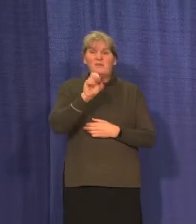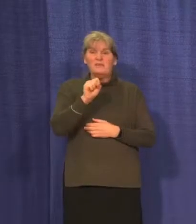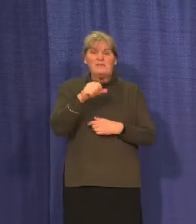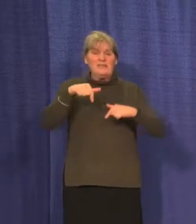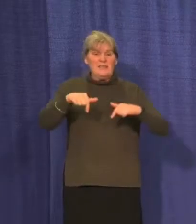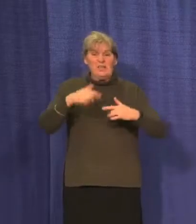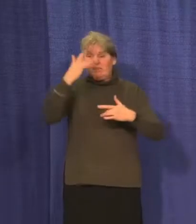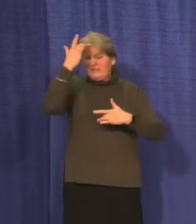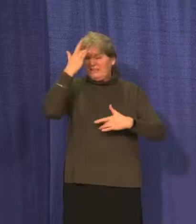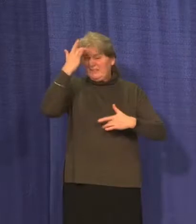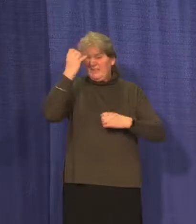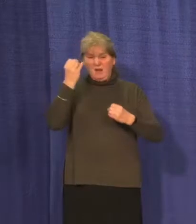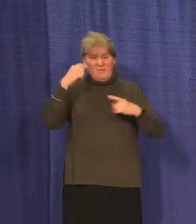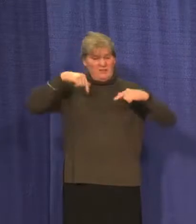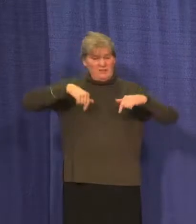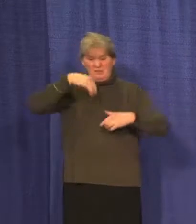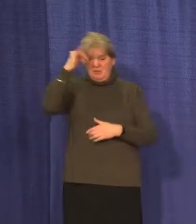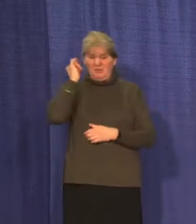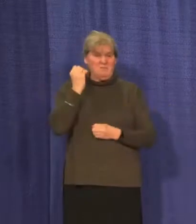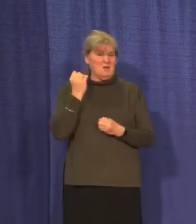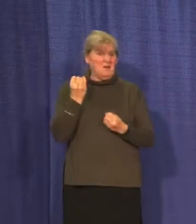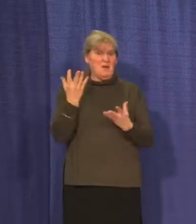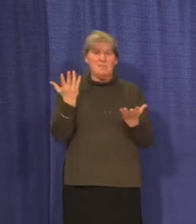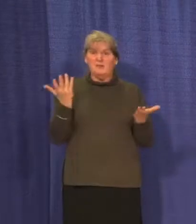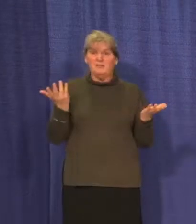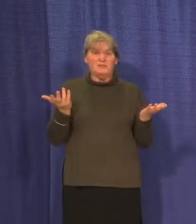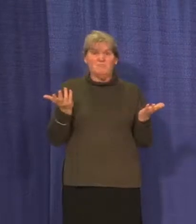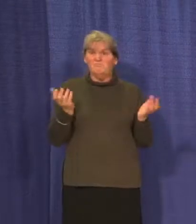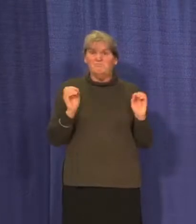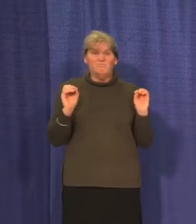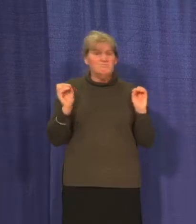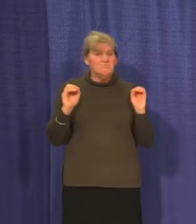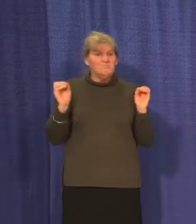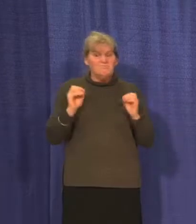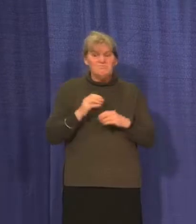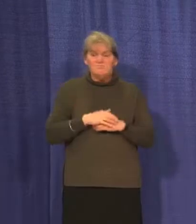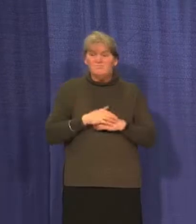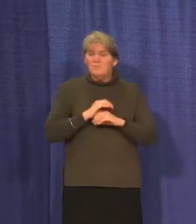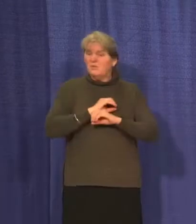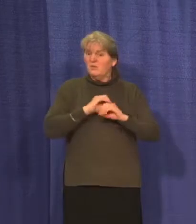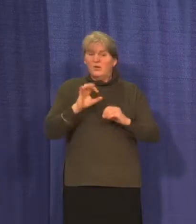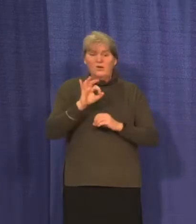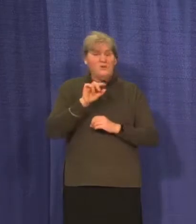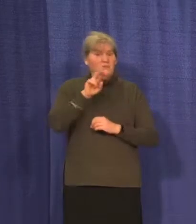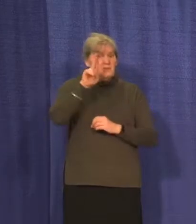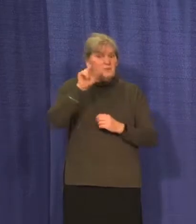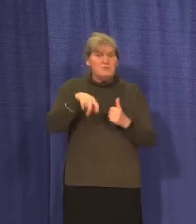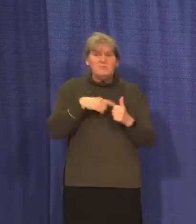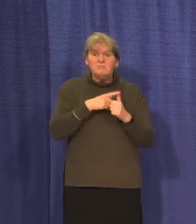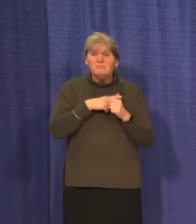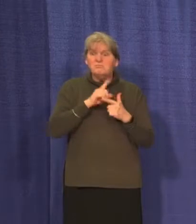the moment, as reflected in our current low testing numbers. We have no influenza.